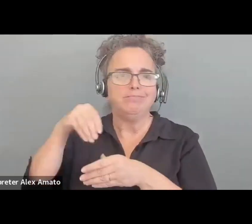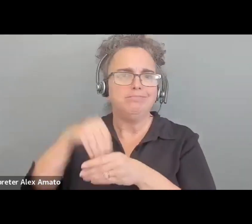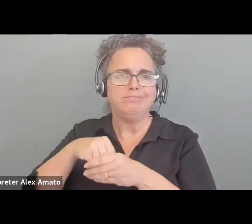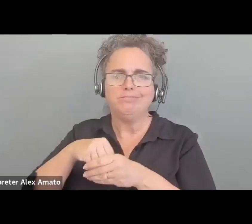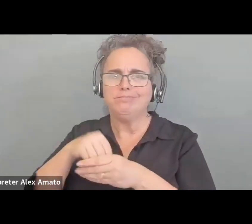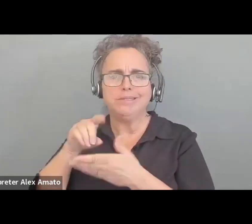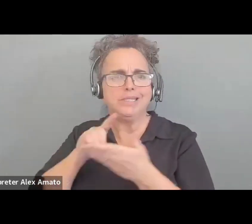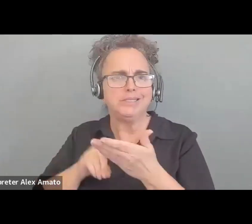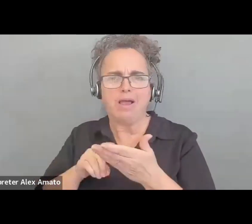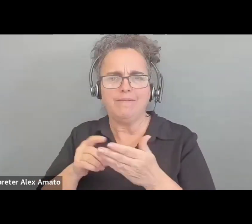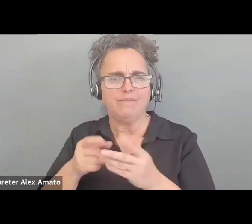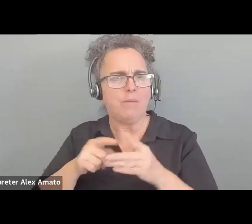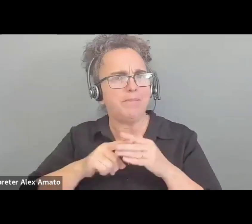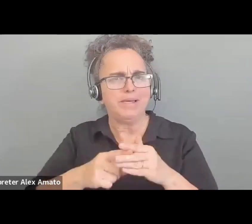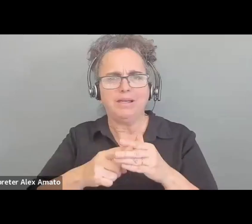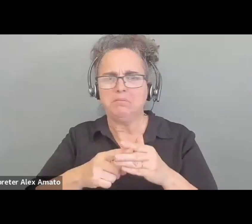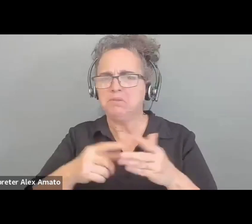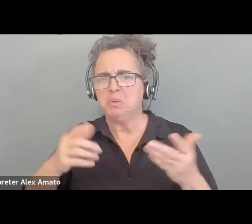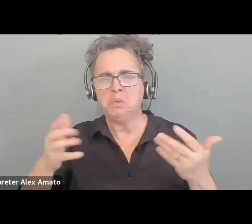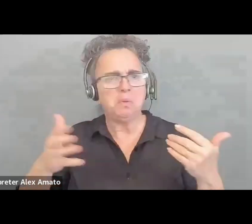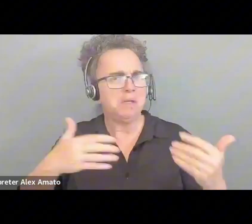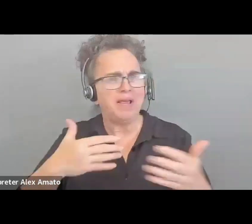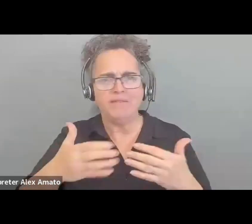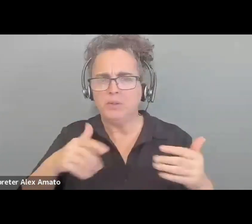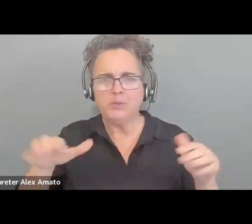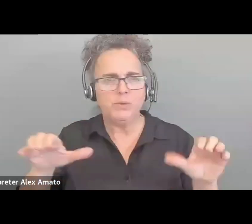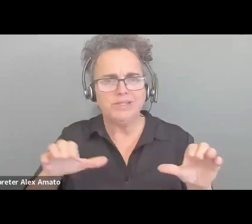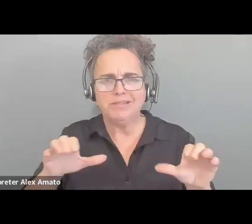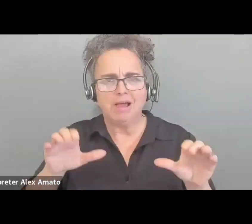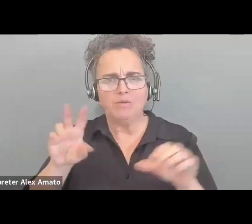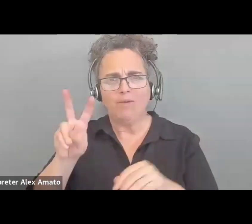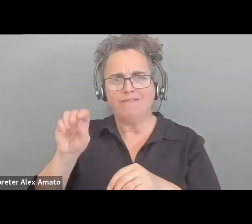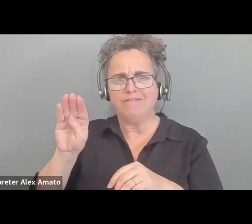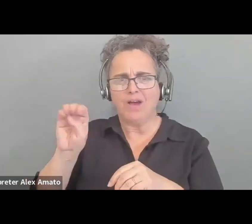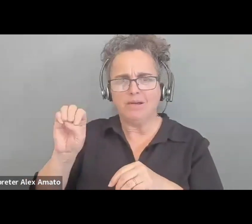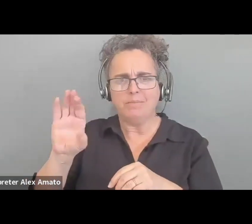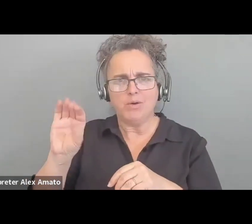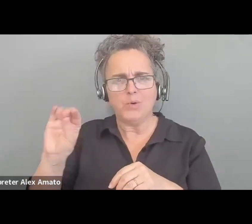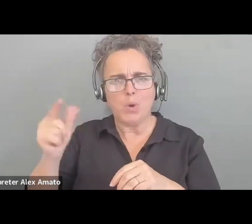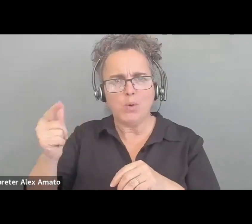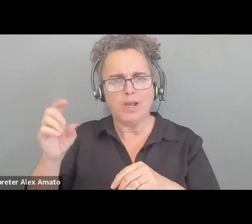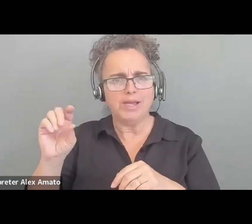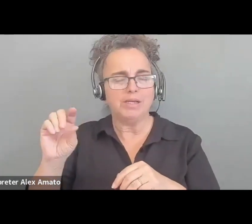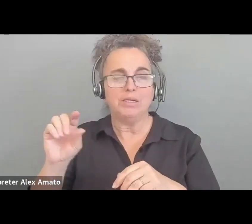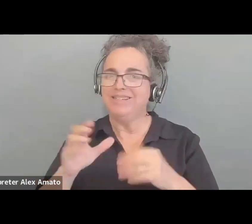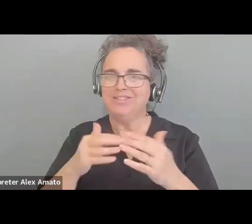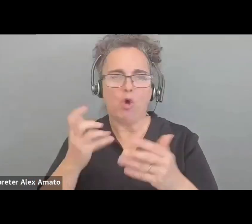Meaning that no matter what you vibe code, there is automatic inclusion of accessibility.